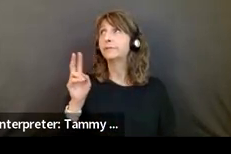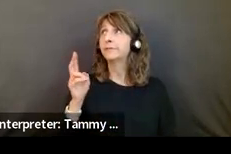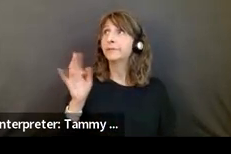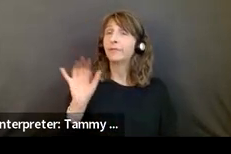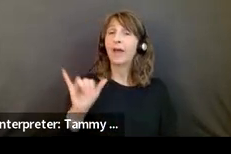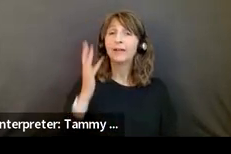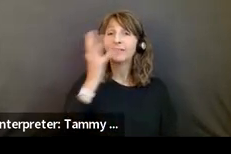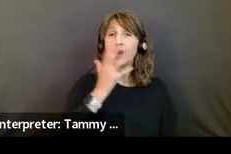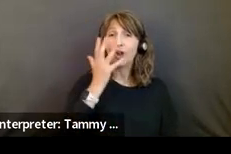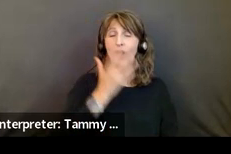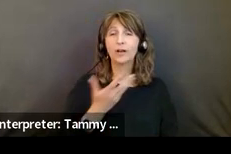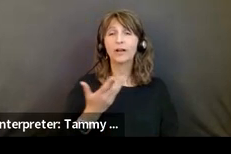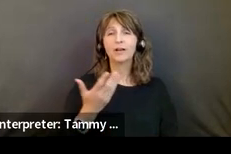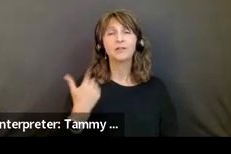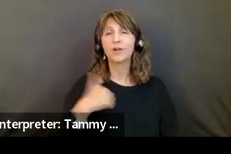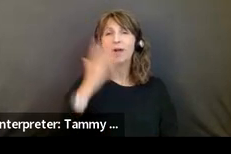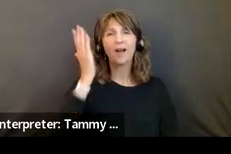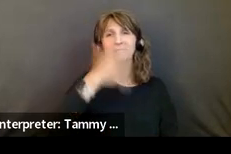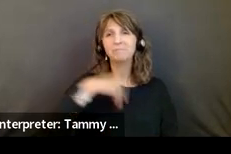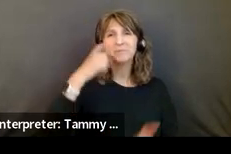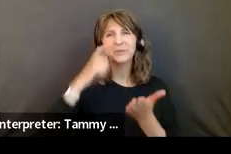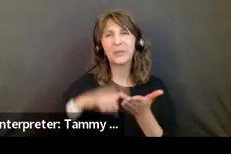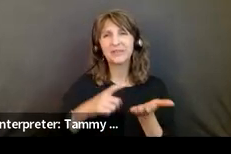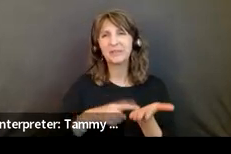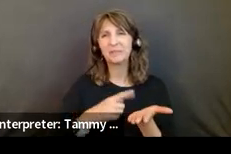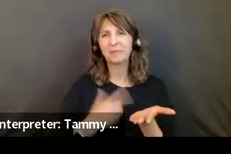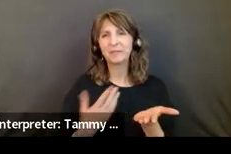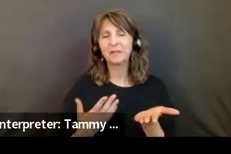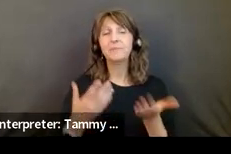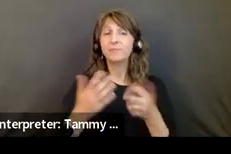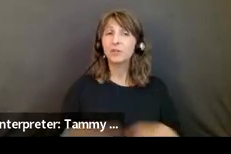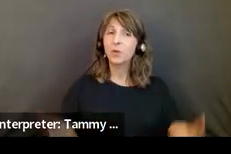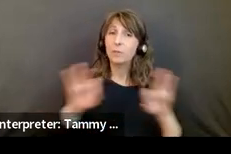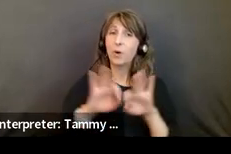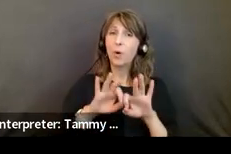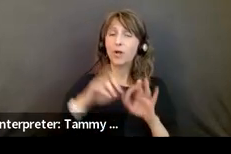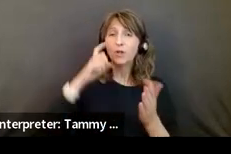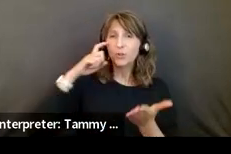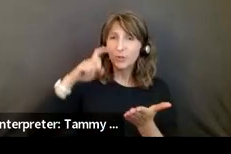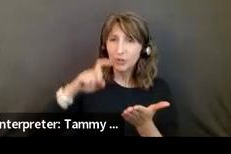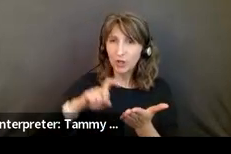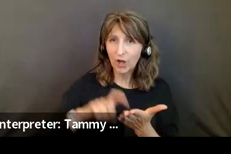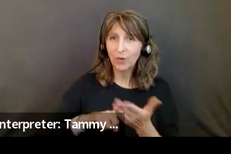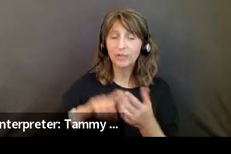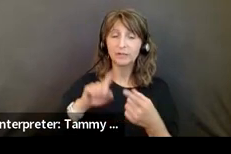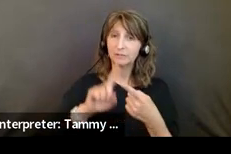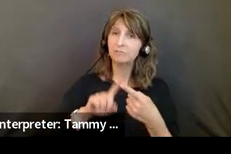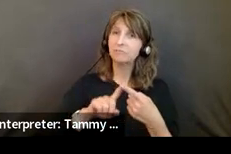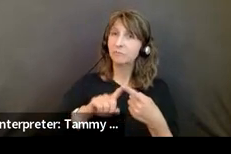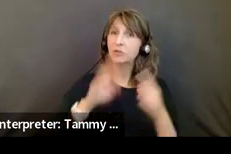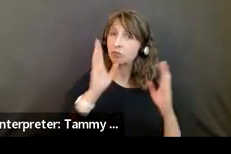So it's important that we not only know the signs and symptoms for those that are externalizing the behavior, but also the ones that are internalizing the behavior.